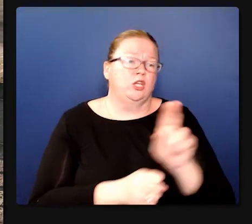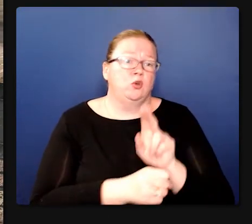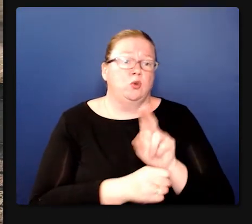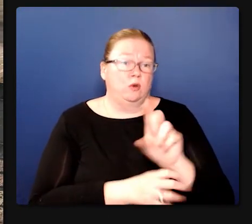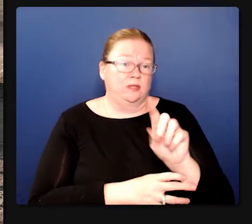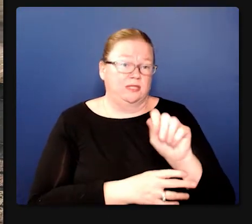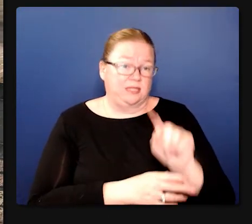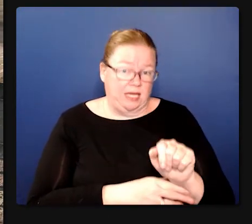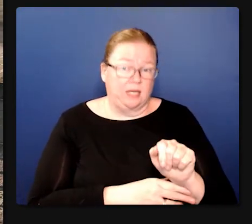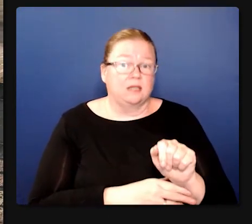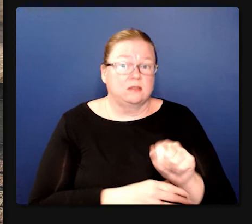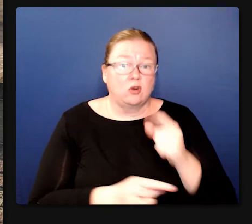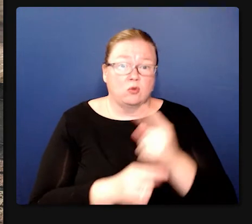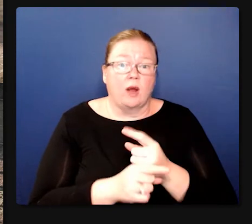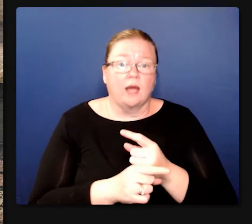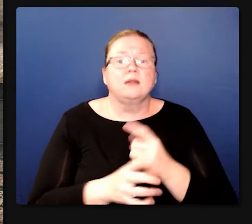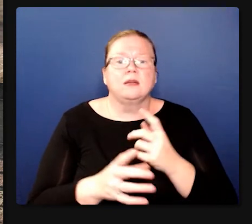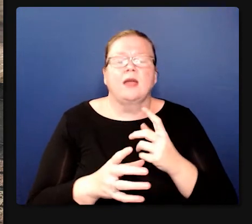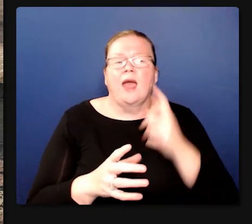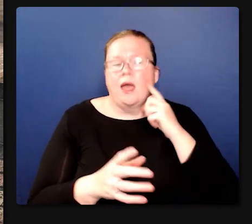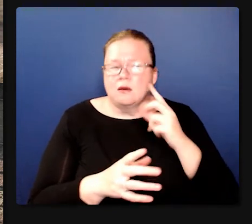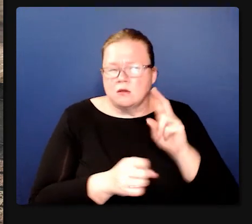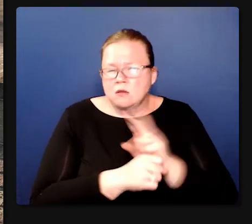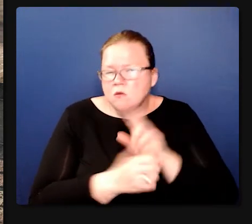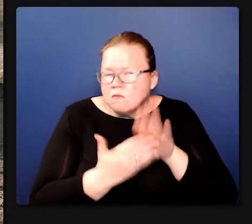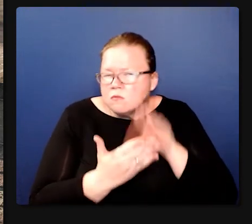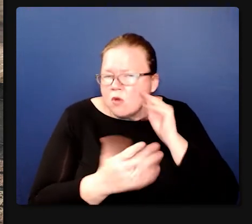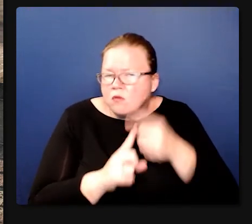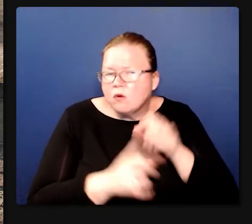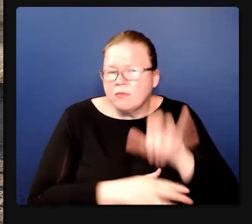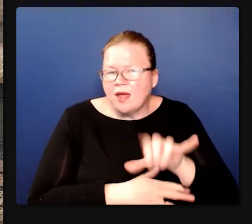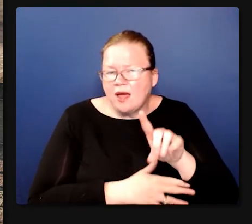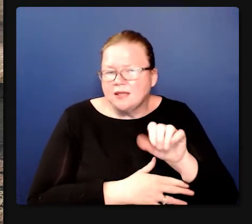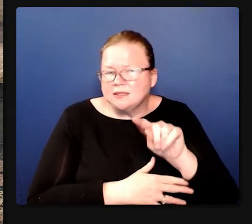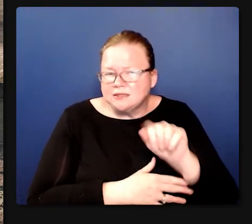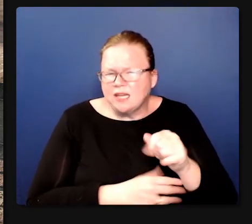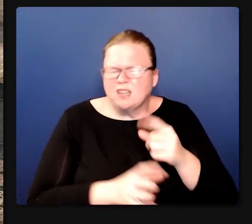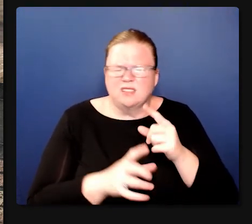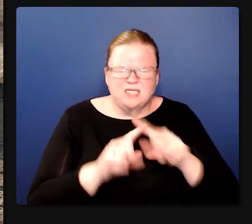and derived insights from data to do multiple things.